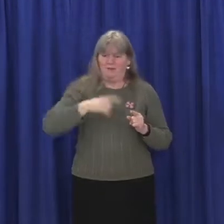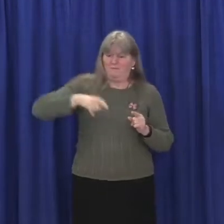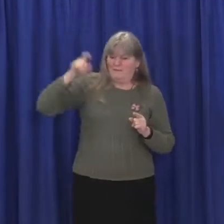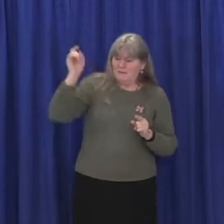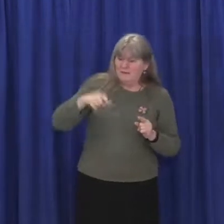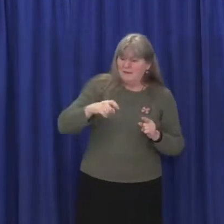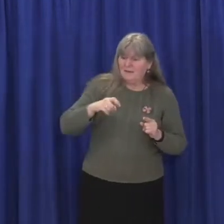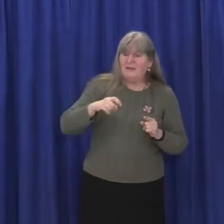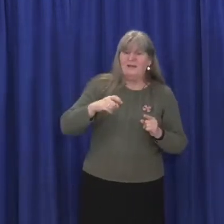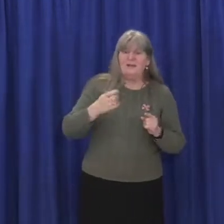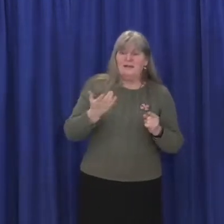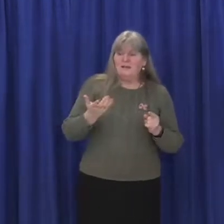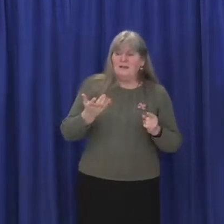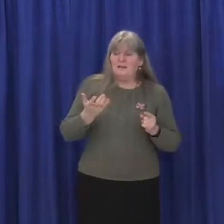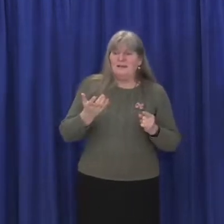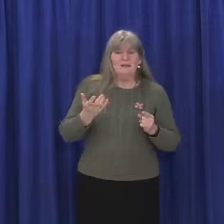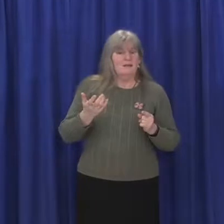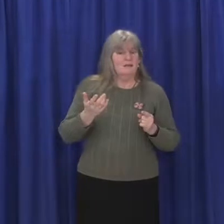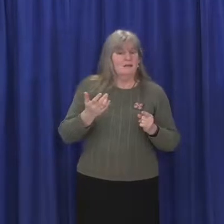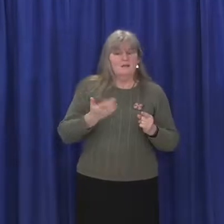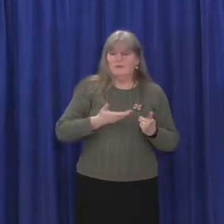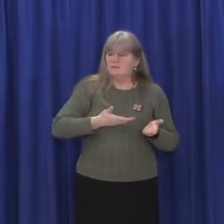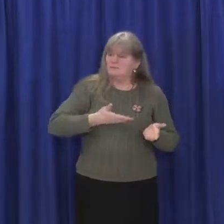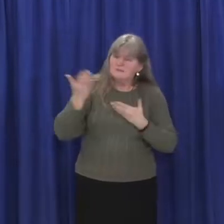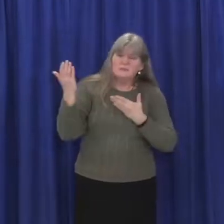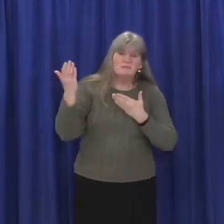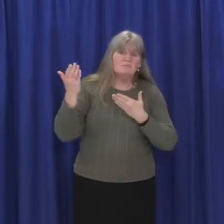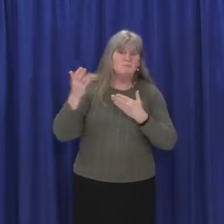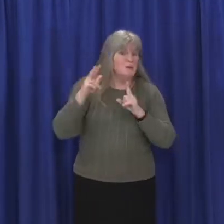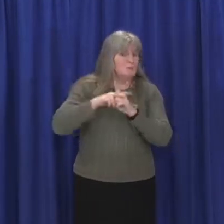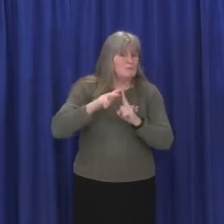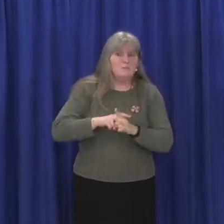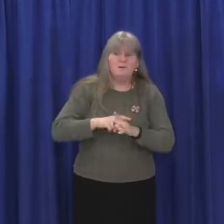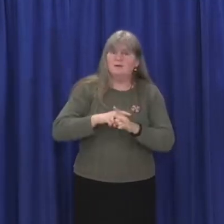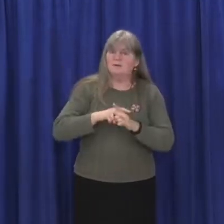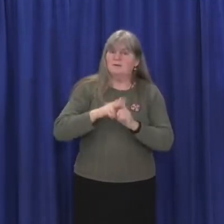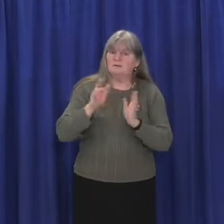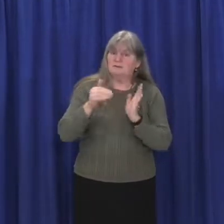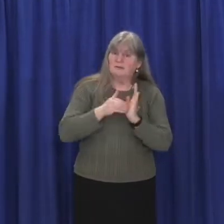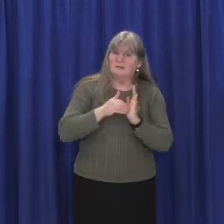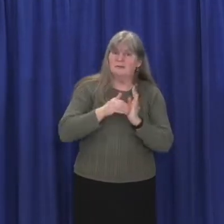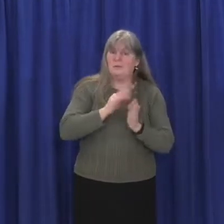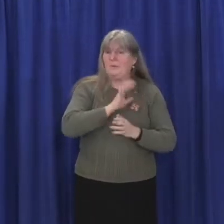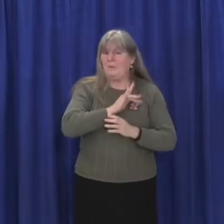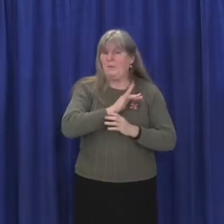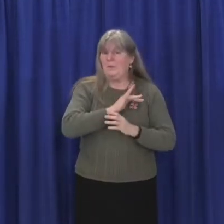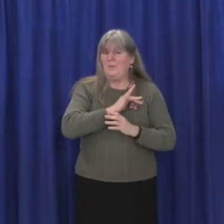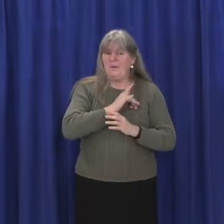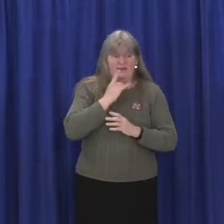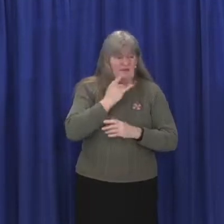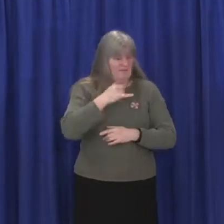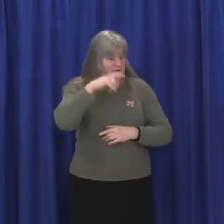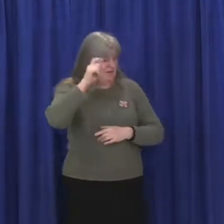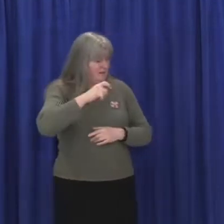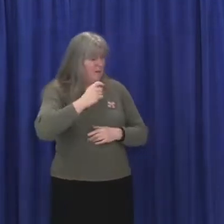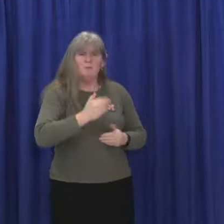and there's not one planned, we shift things around, and we book that clinic. So it's a really incredible and responsive system.